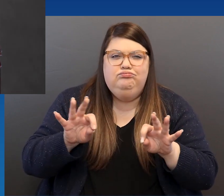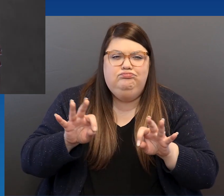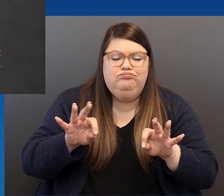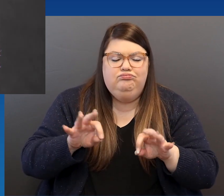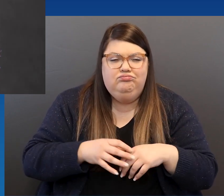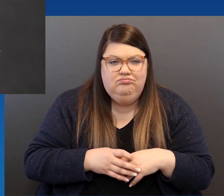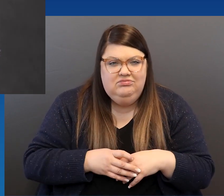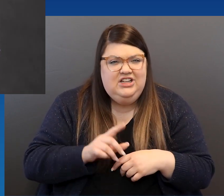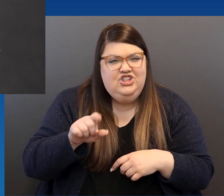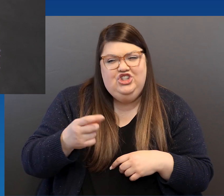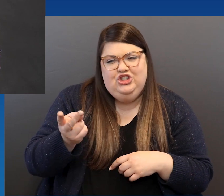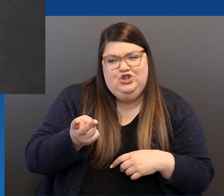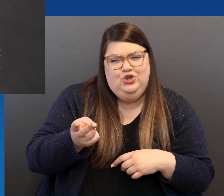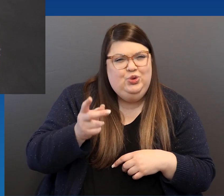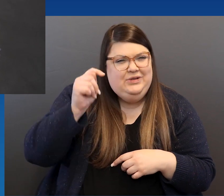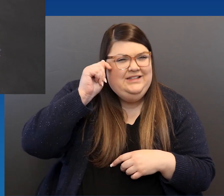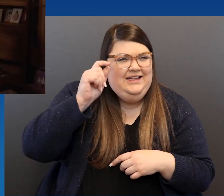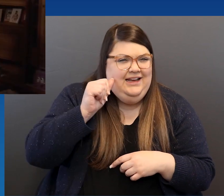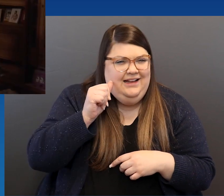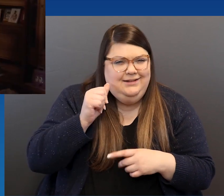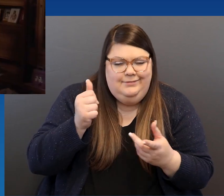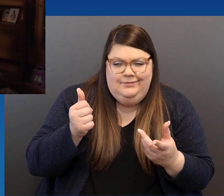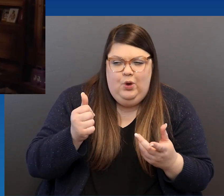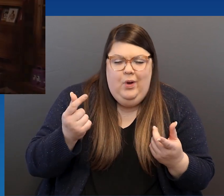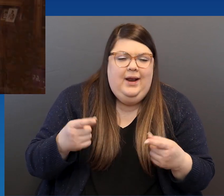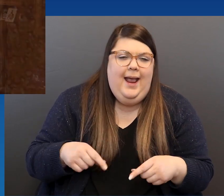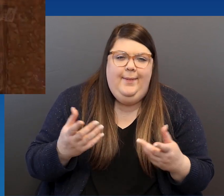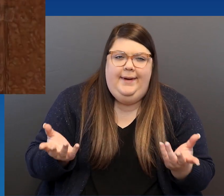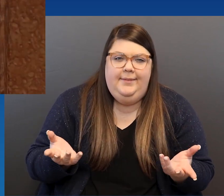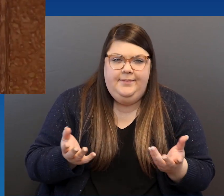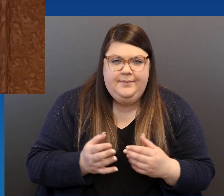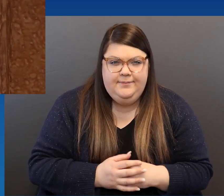"It's just two teens, you know, what could happen?"